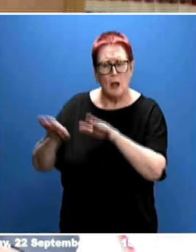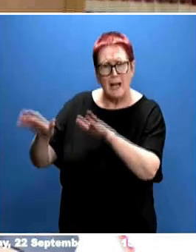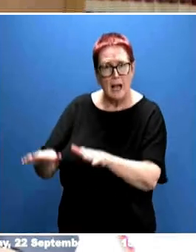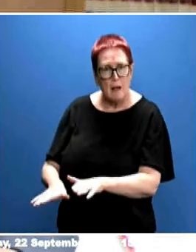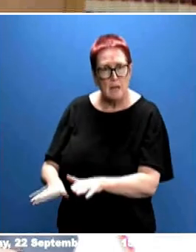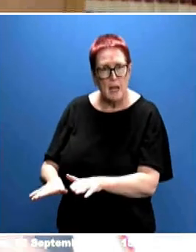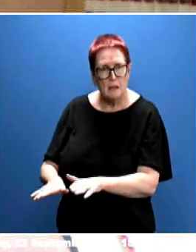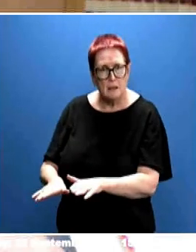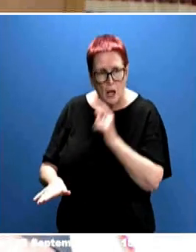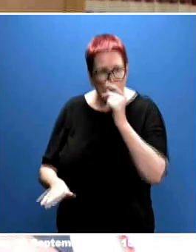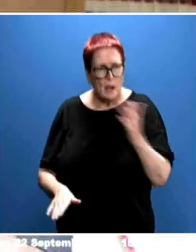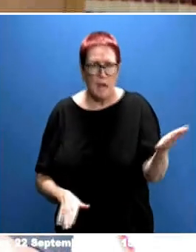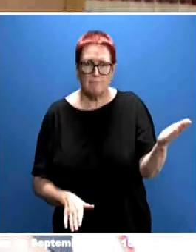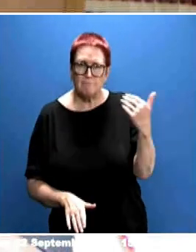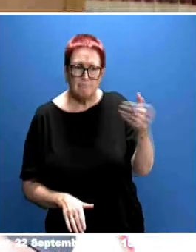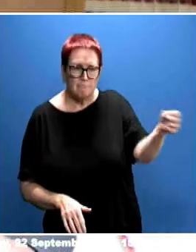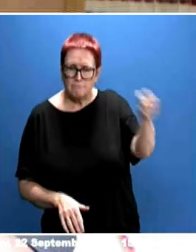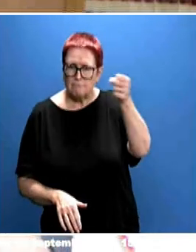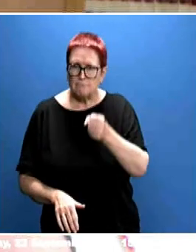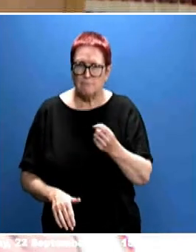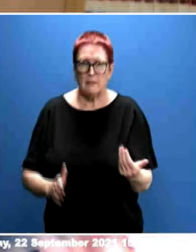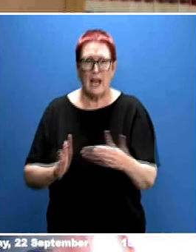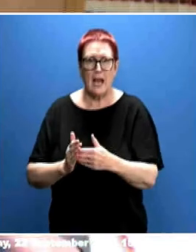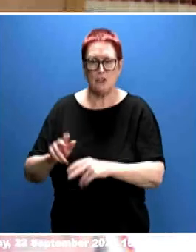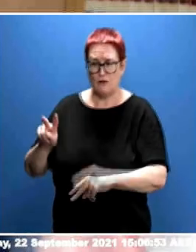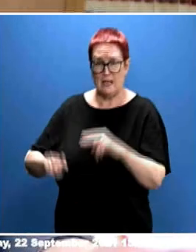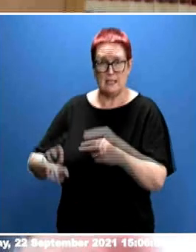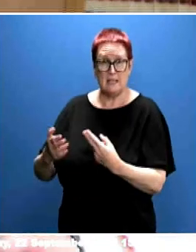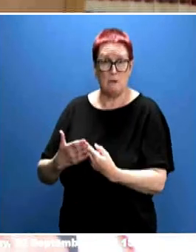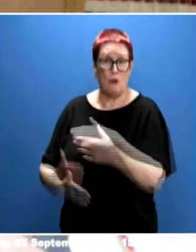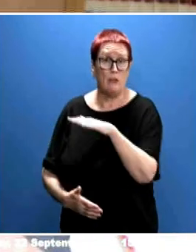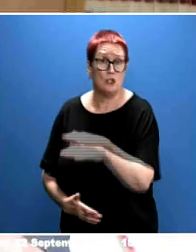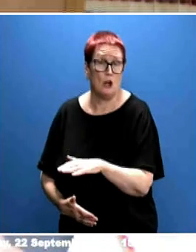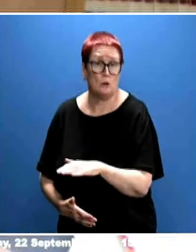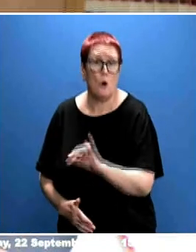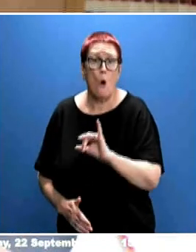we may bring that into the Centre, or make a recommendation with a case manager